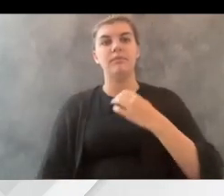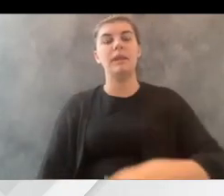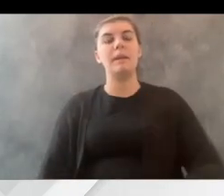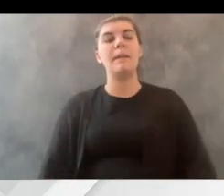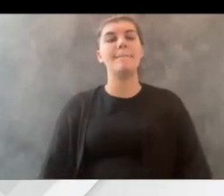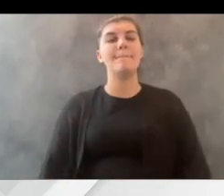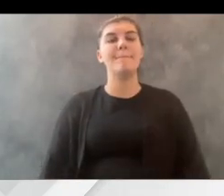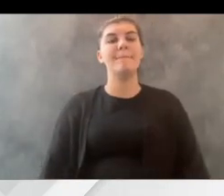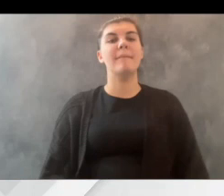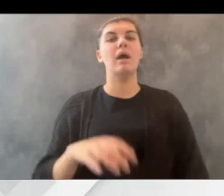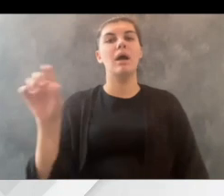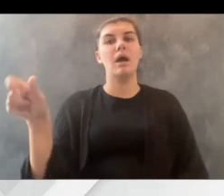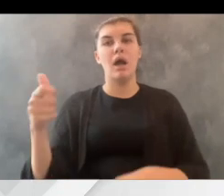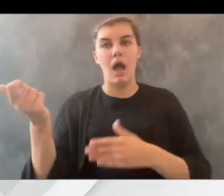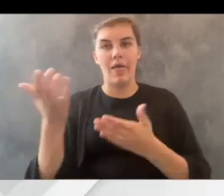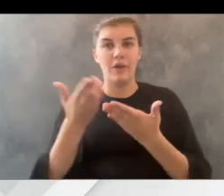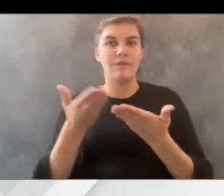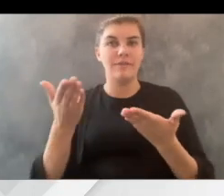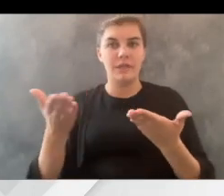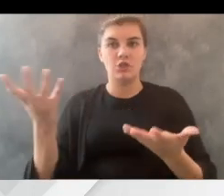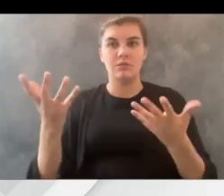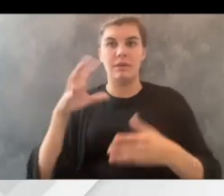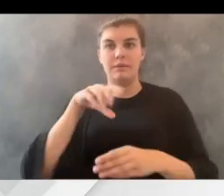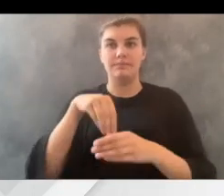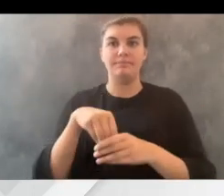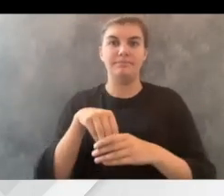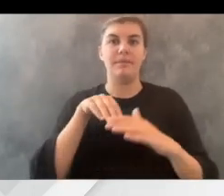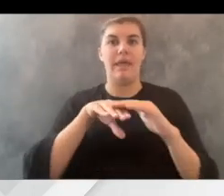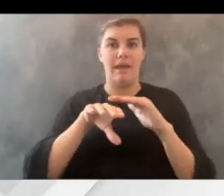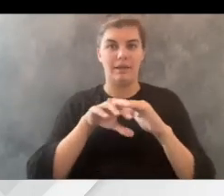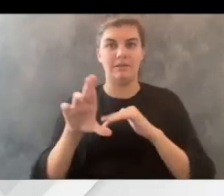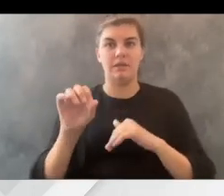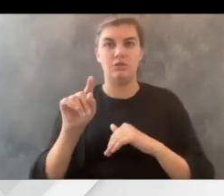Other features that may be part of a pedestrian access route, such as ramps